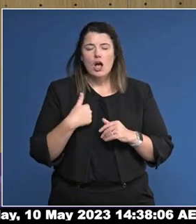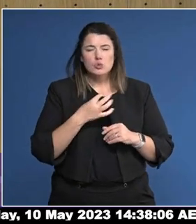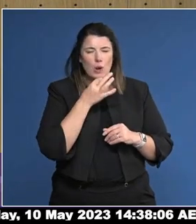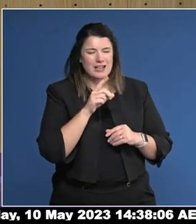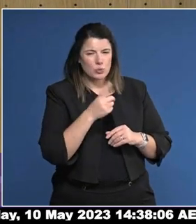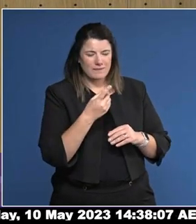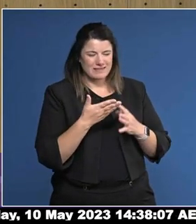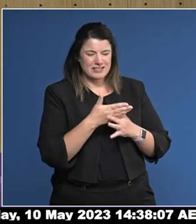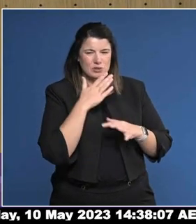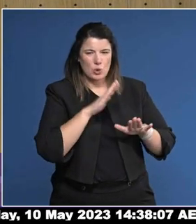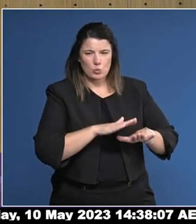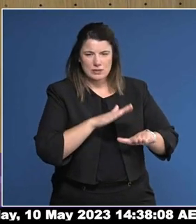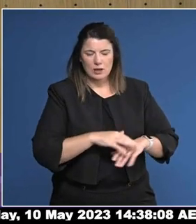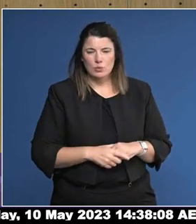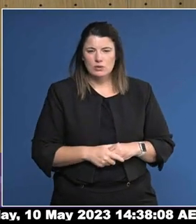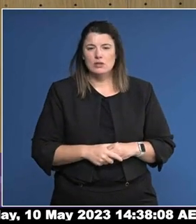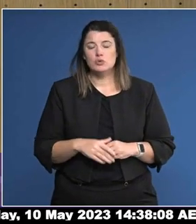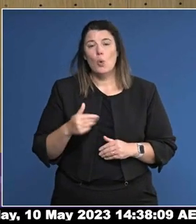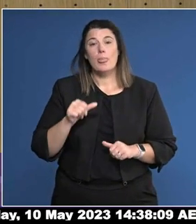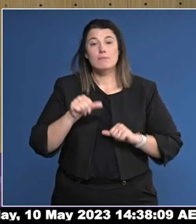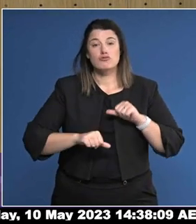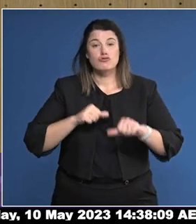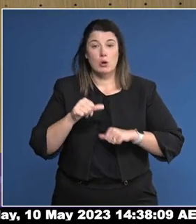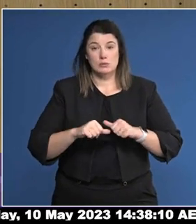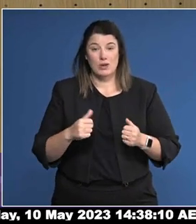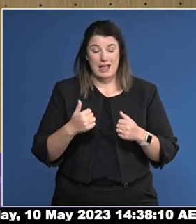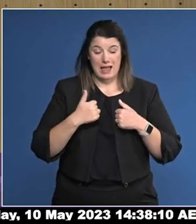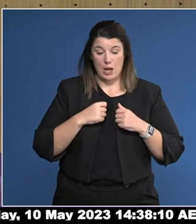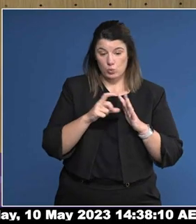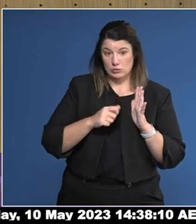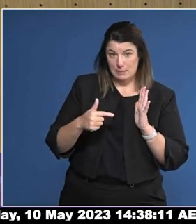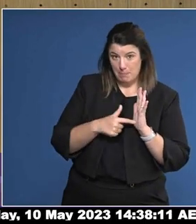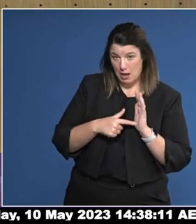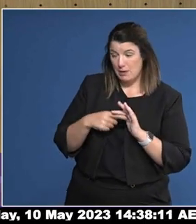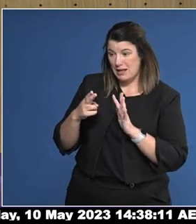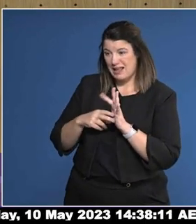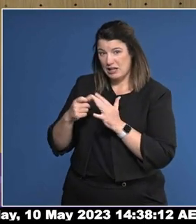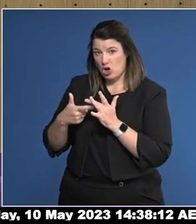Thank you. MS BULLEN: Sorry. The process was, our department and the NDIA regularly exchanged datasets.